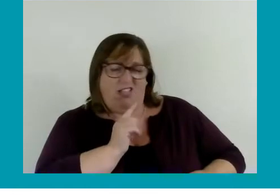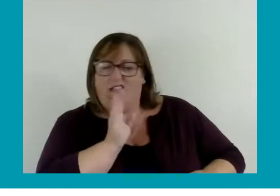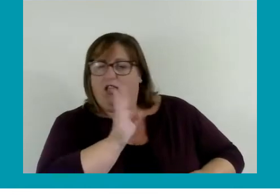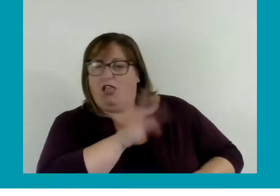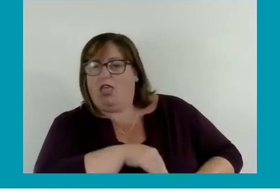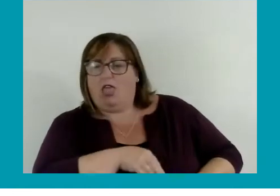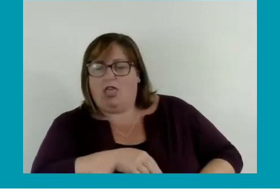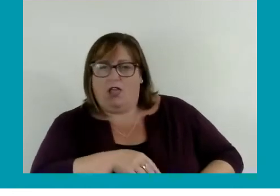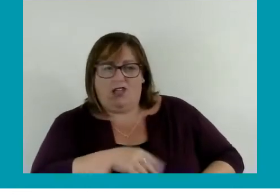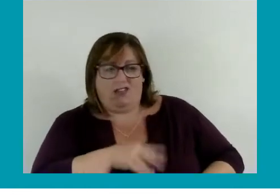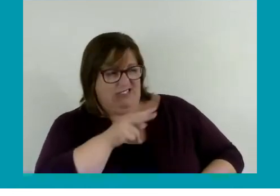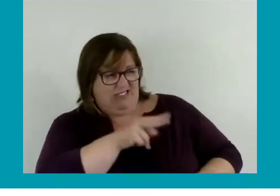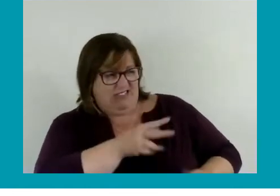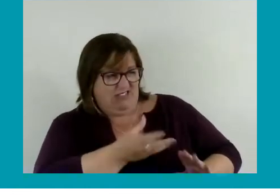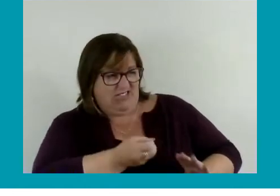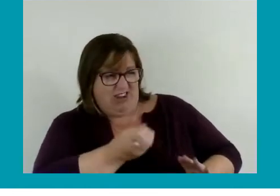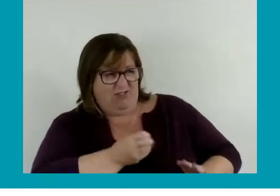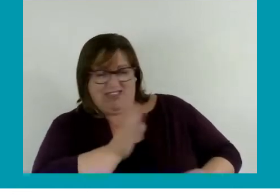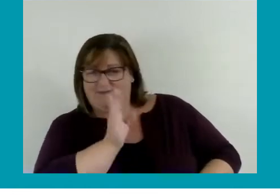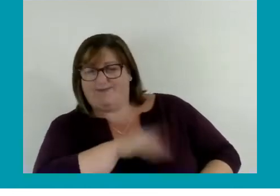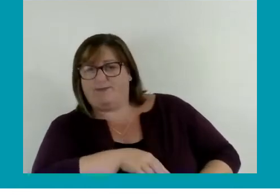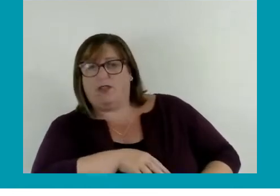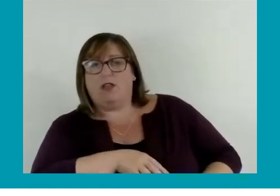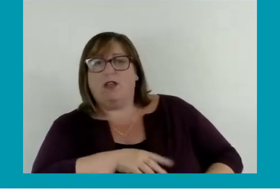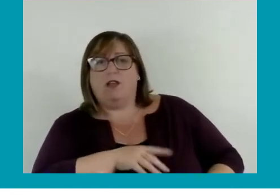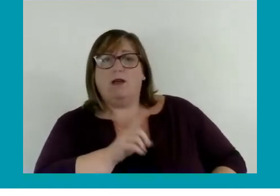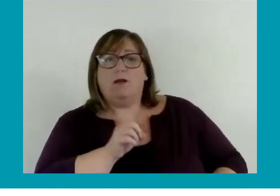seeing the information upfront i think actually that is the role i'm looking for that's within